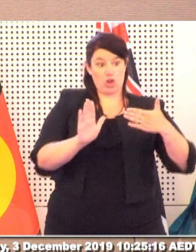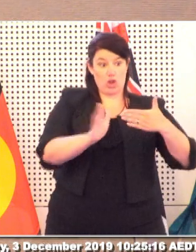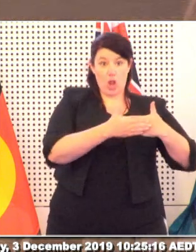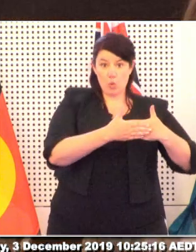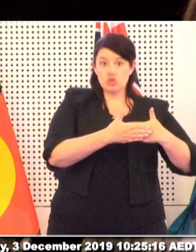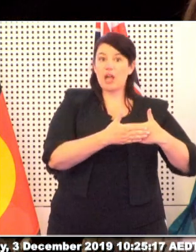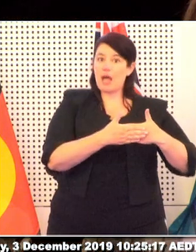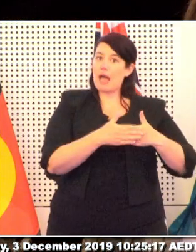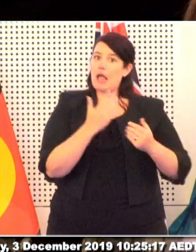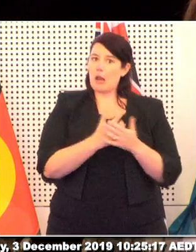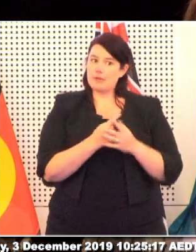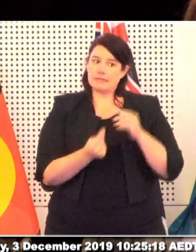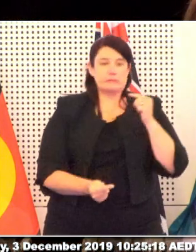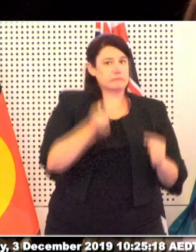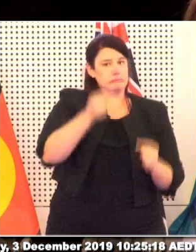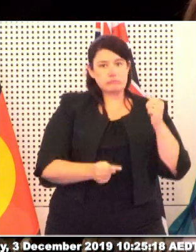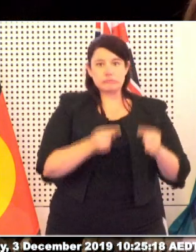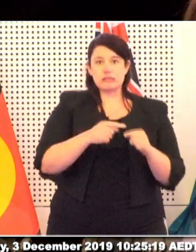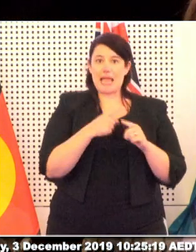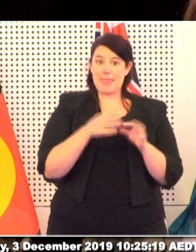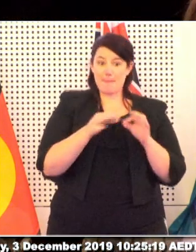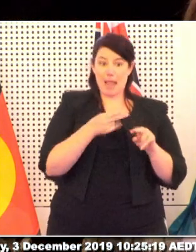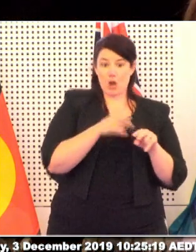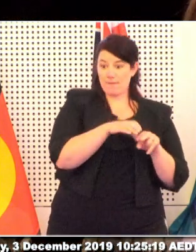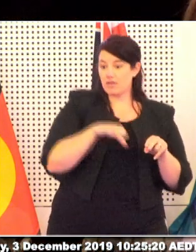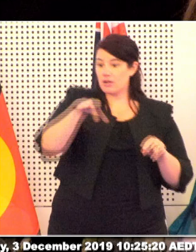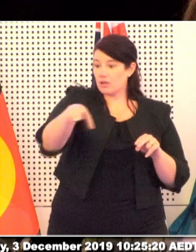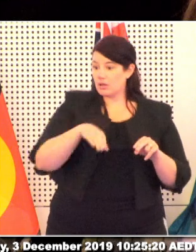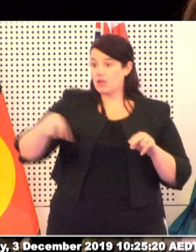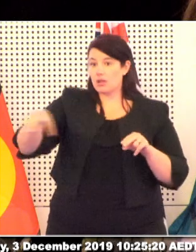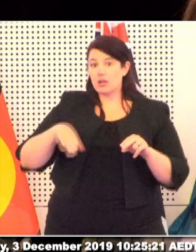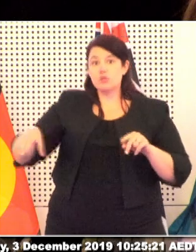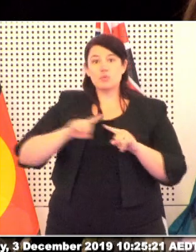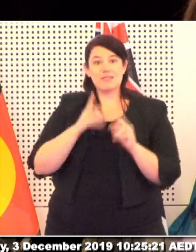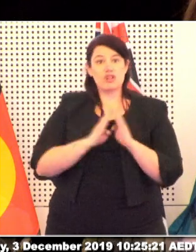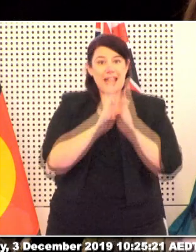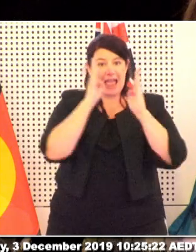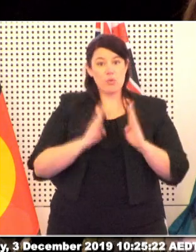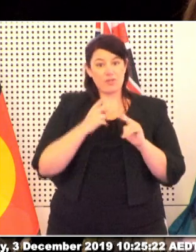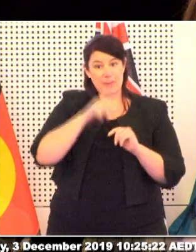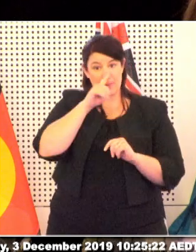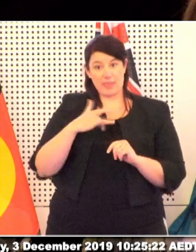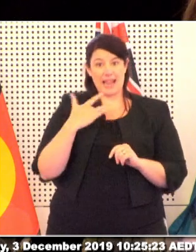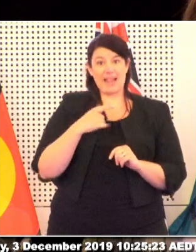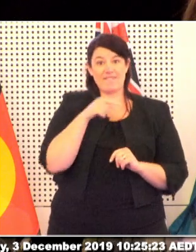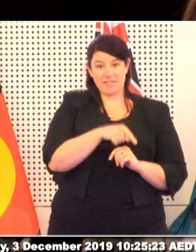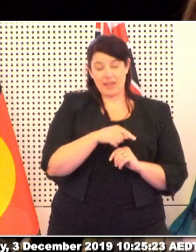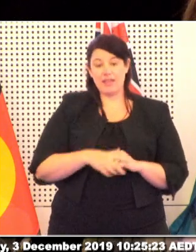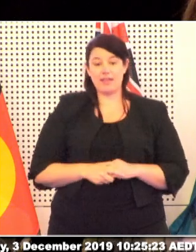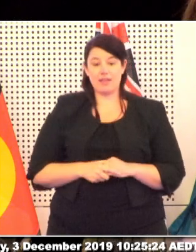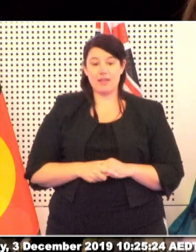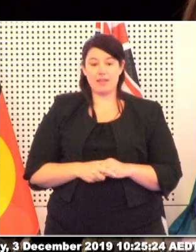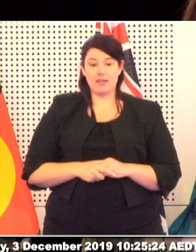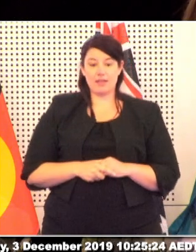about the planning of the rehousing of residents, where carer groups very much